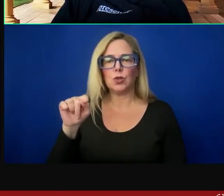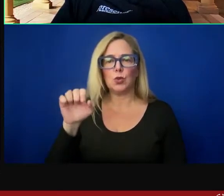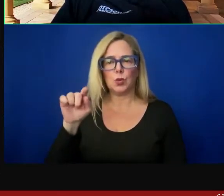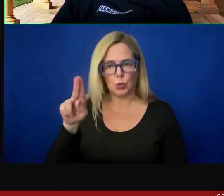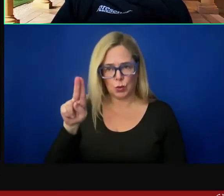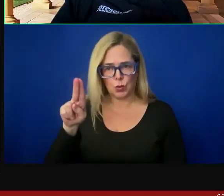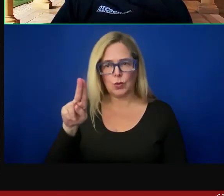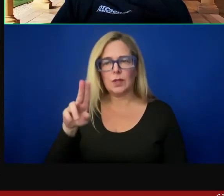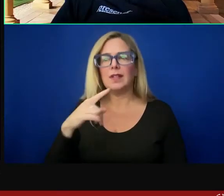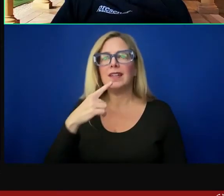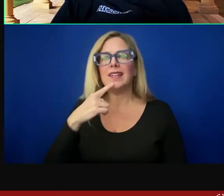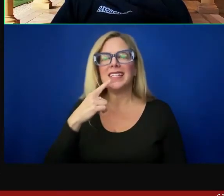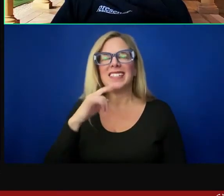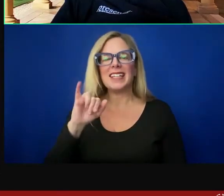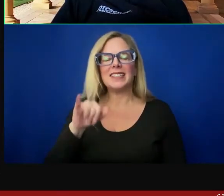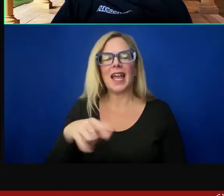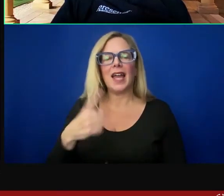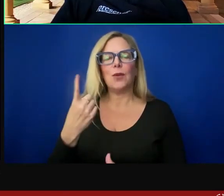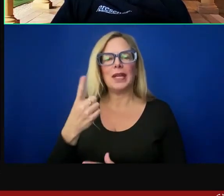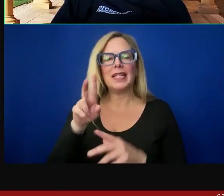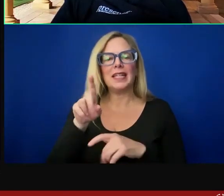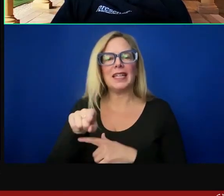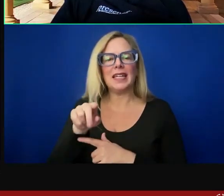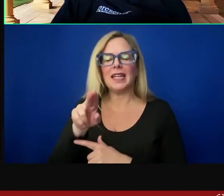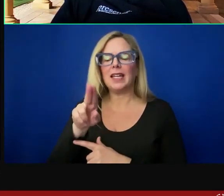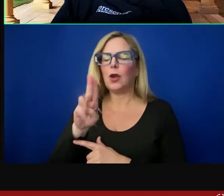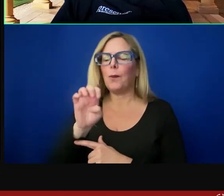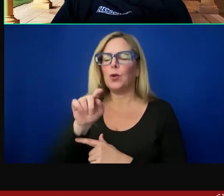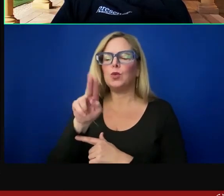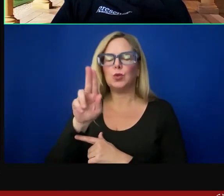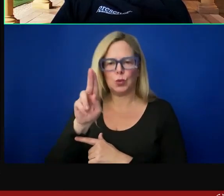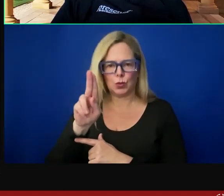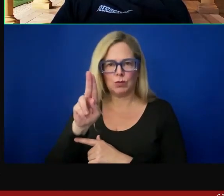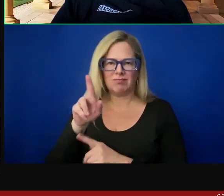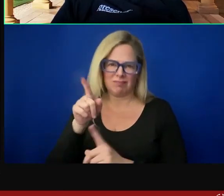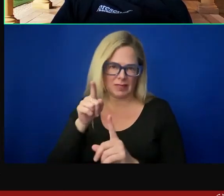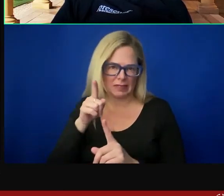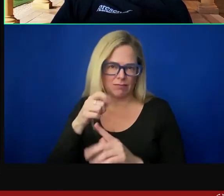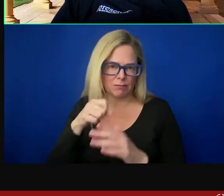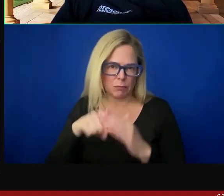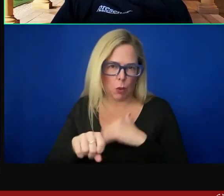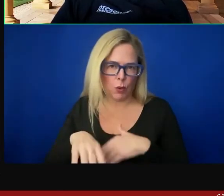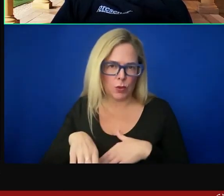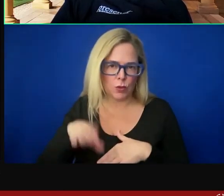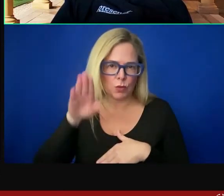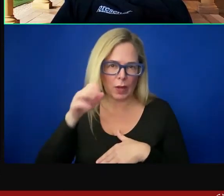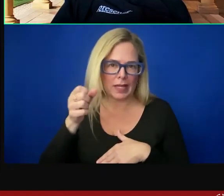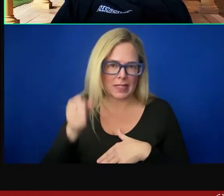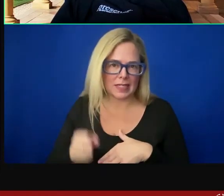in our country's Ubuntu, our country for him is South Africa. The essence of being human.